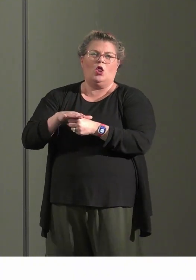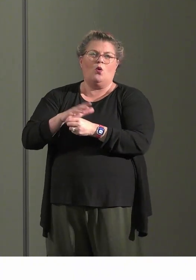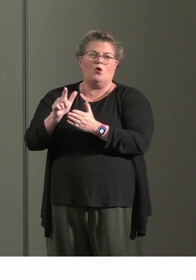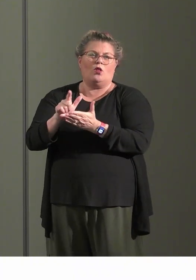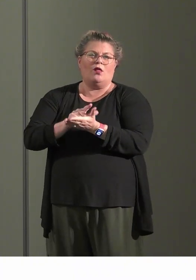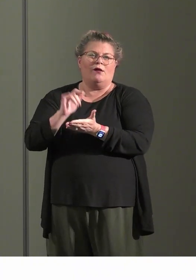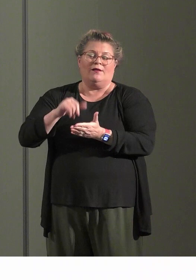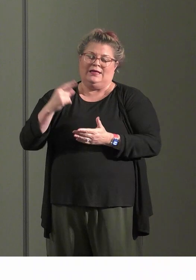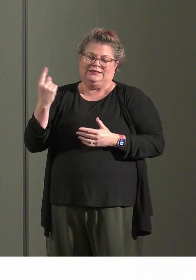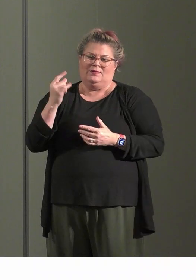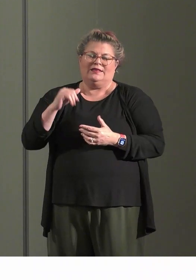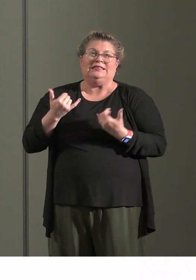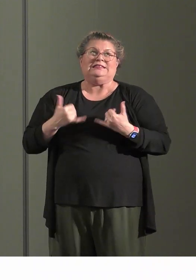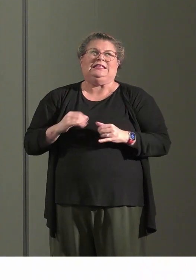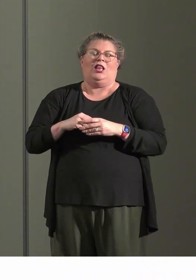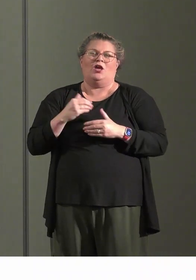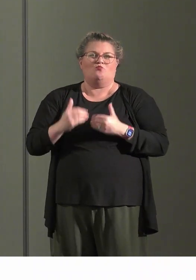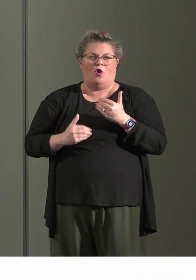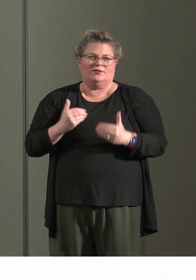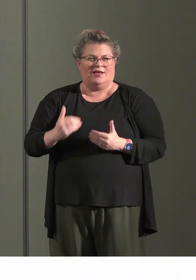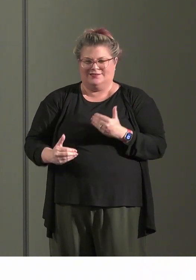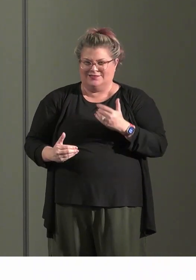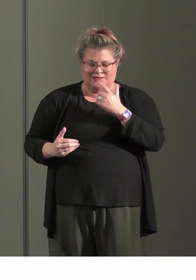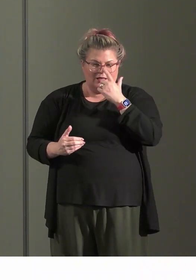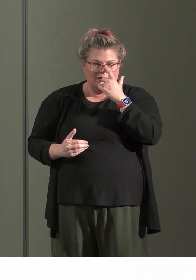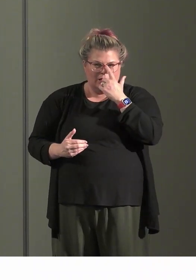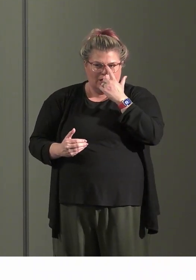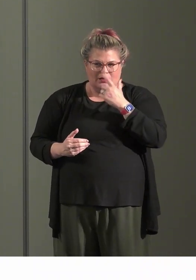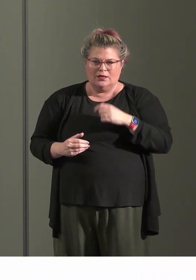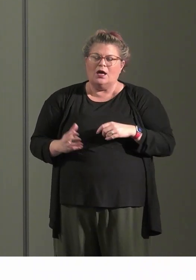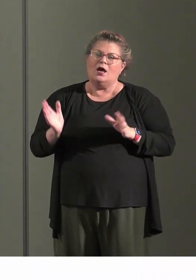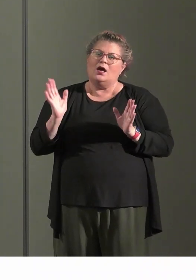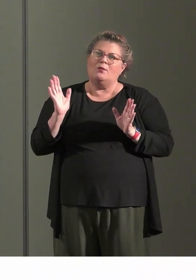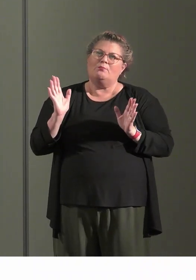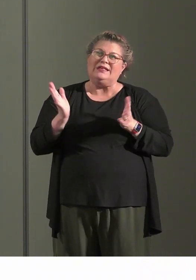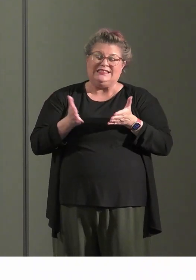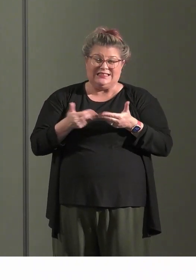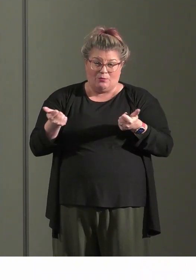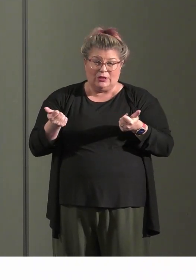that is still in process and messy. Separately, the way I describe the